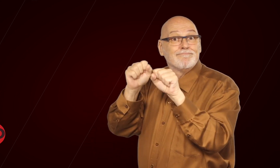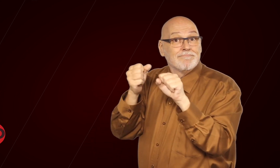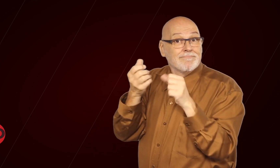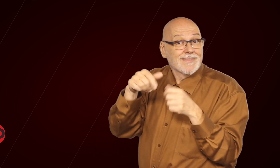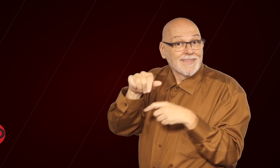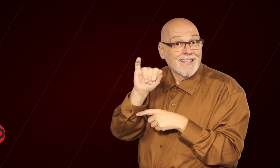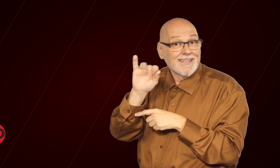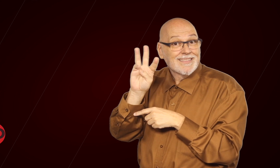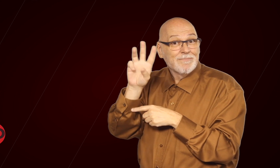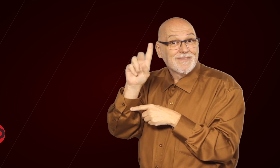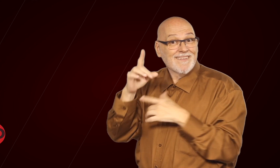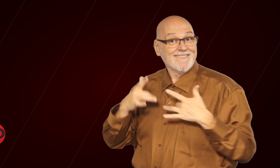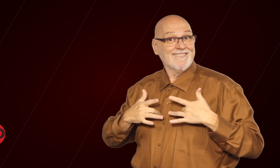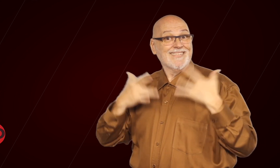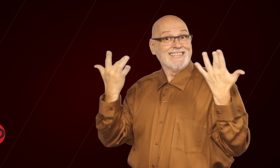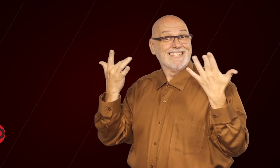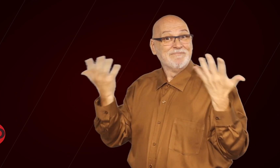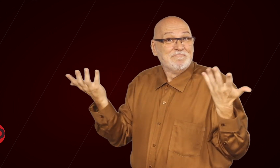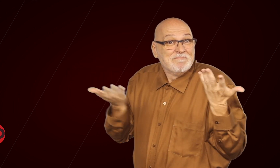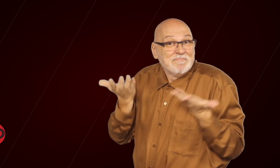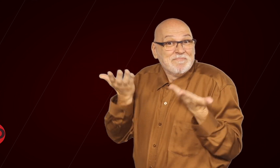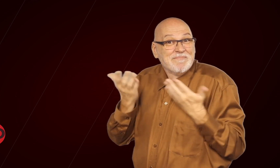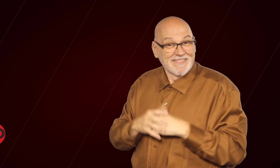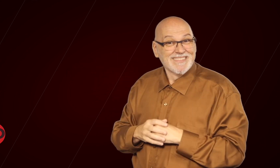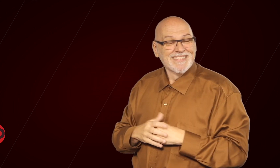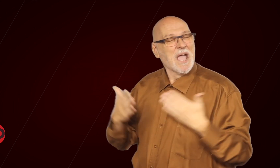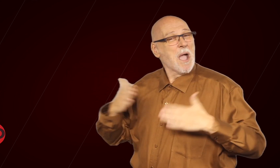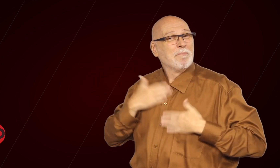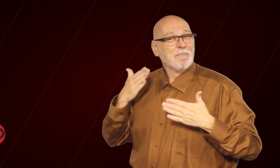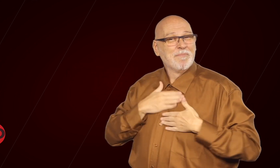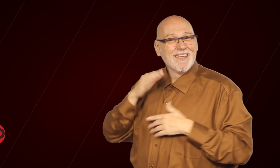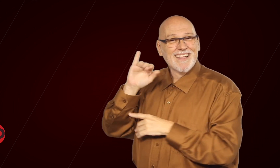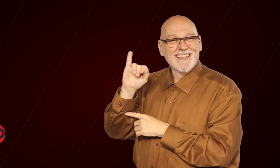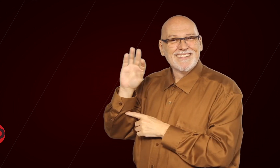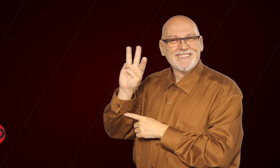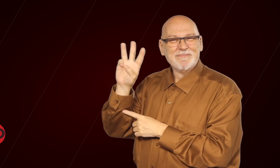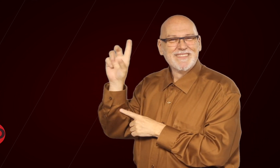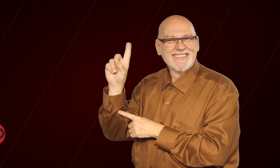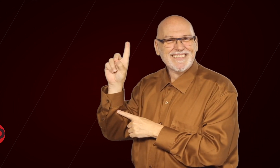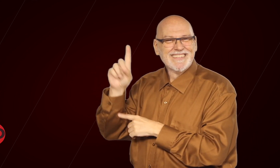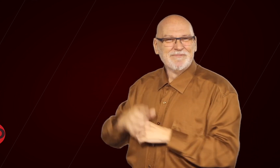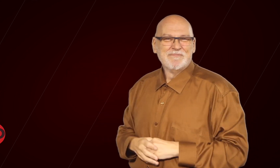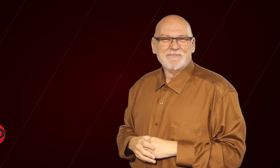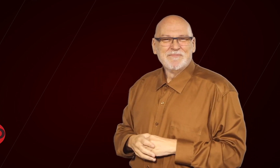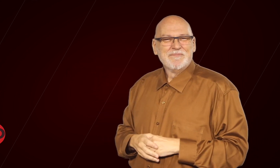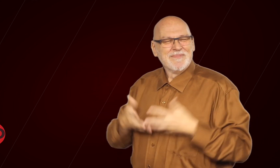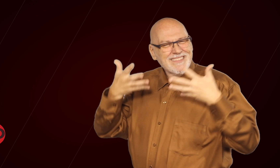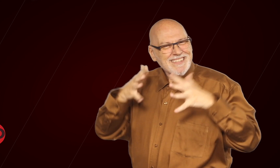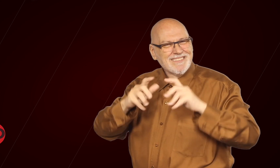are hosting IWD events. Happy IWD! Let’s celebrate